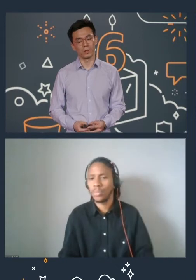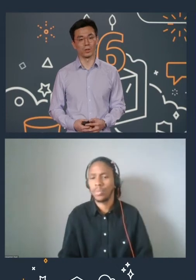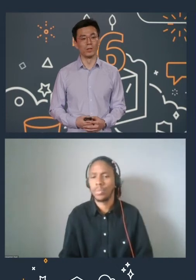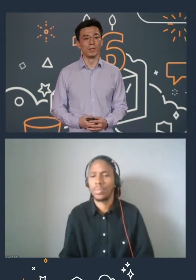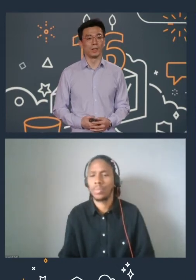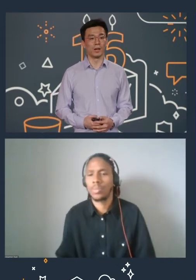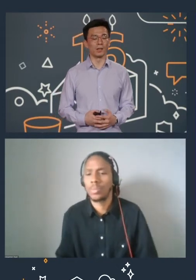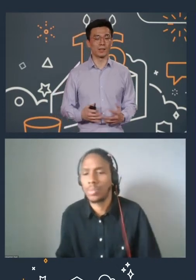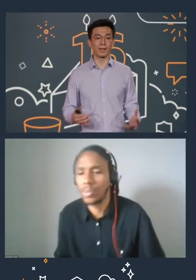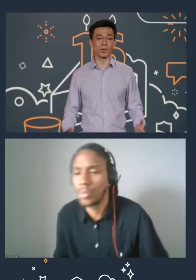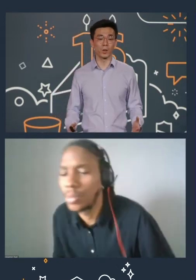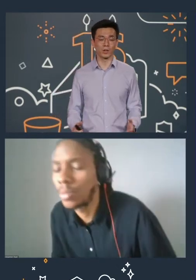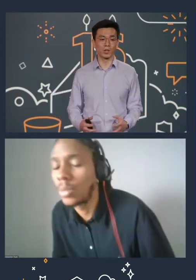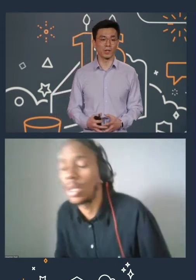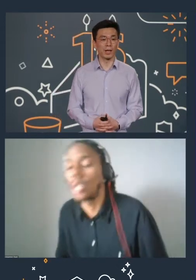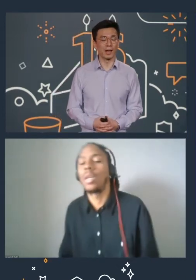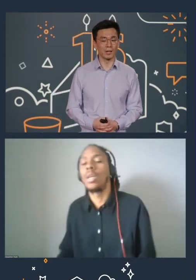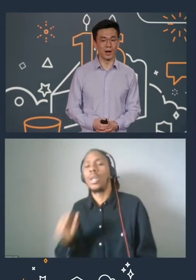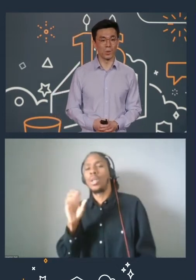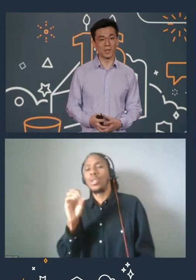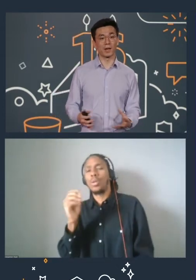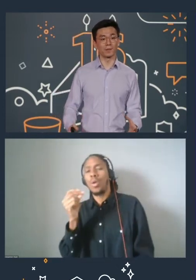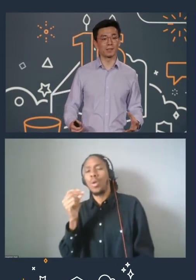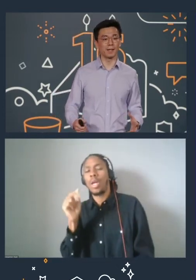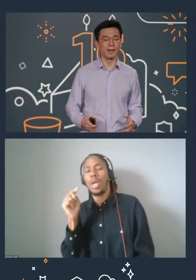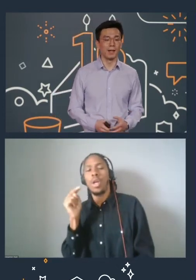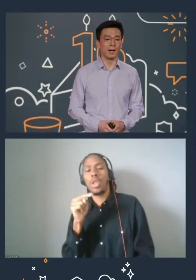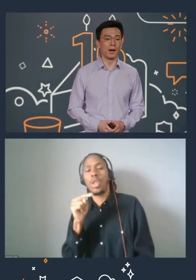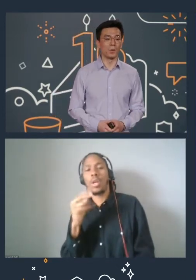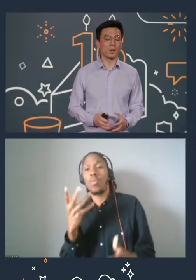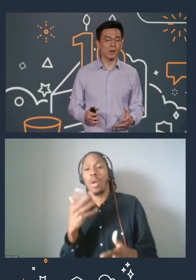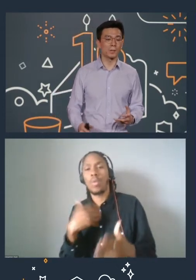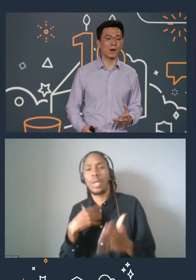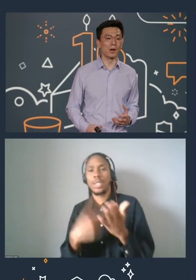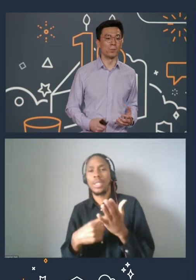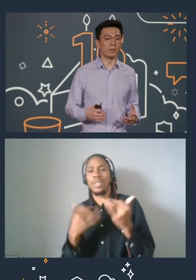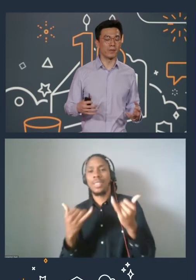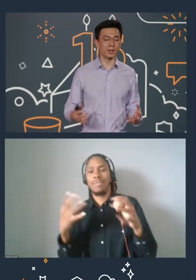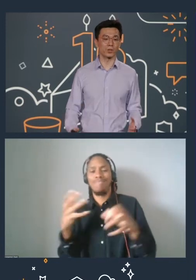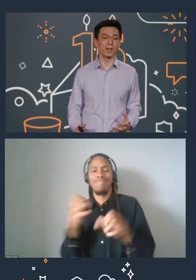So let's take a quick look at what we covered today. We talked about a brief history